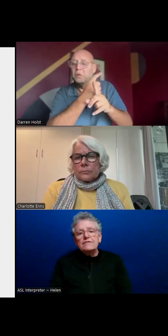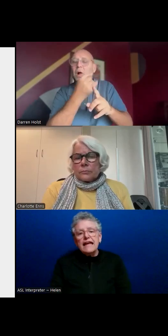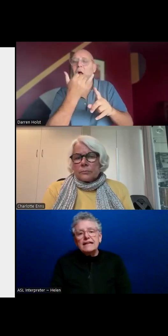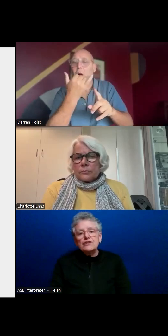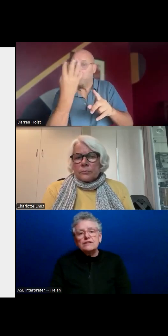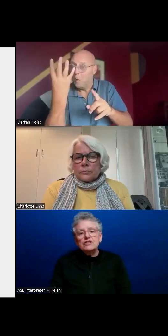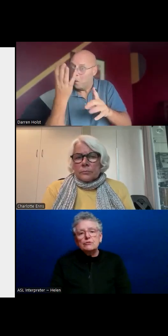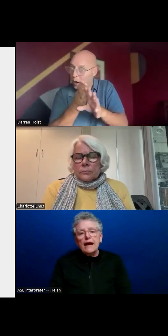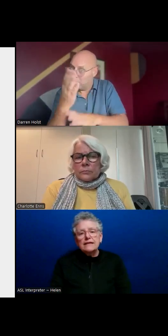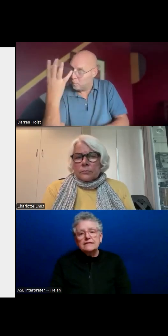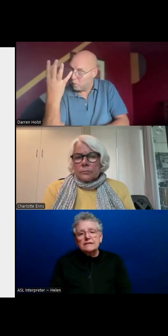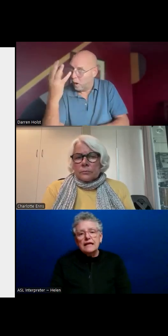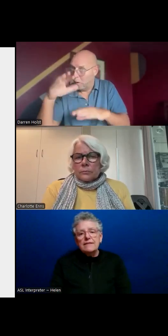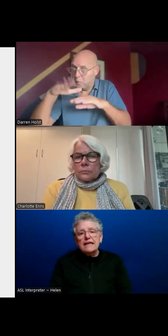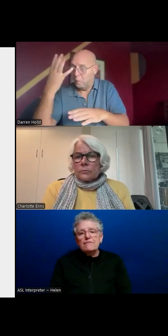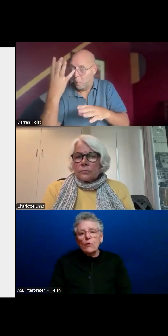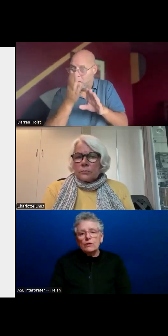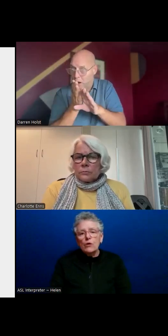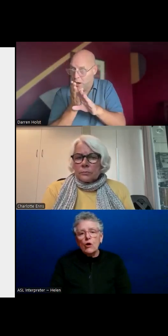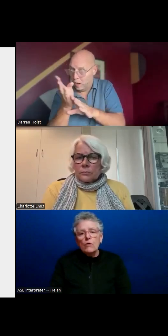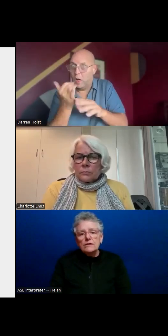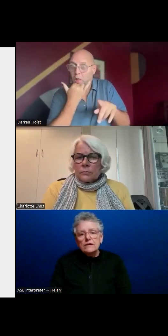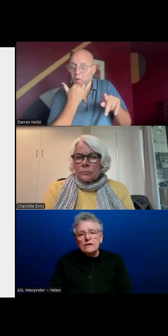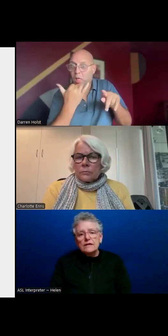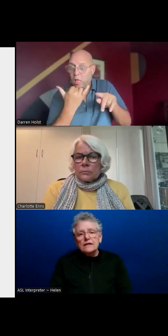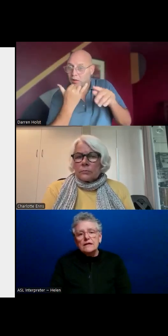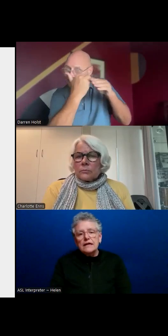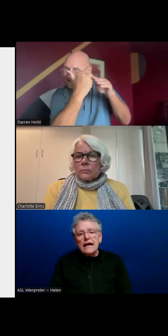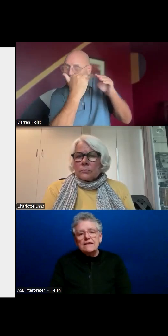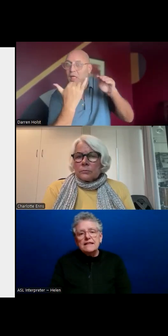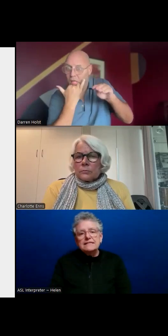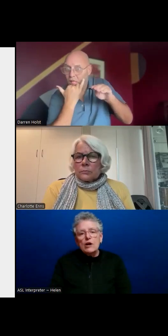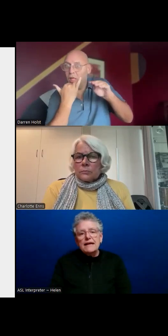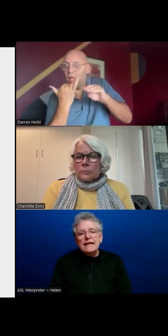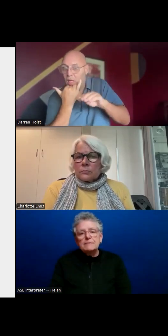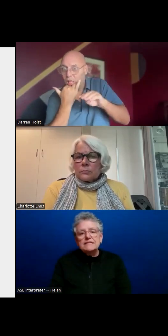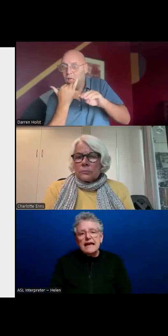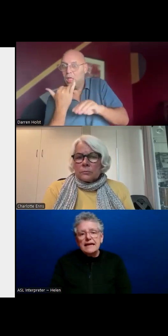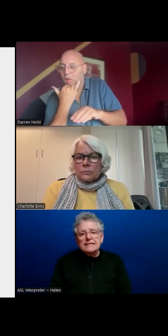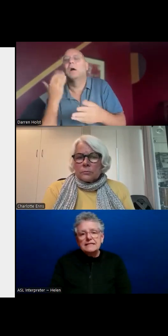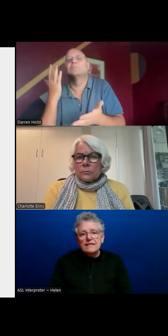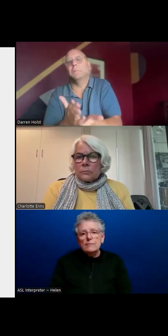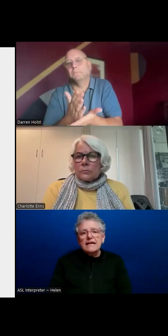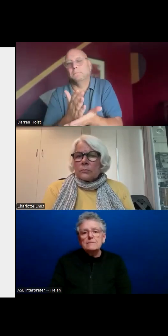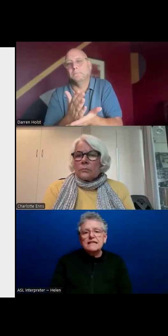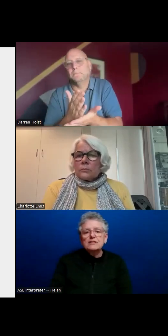If they answer and it's correct, and they get four in a row, and then they start making mistakes